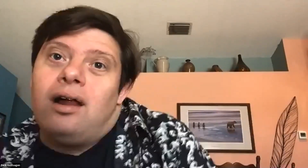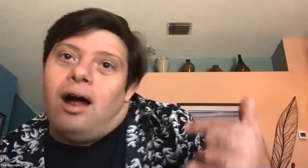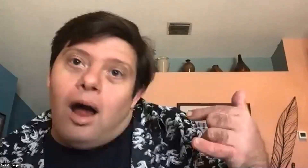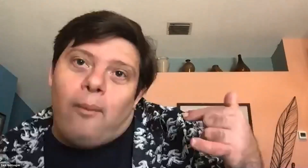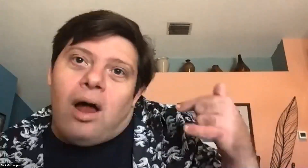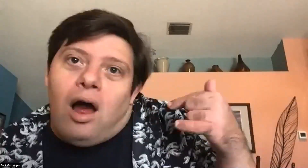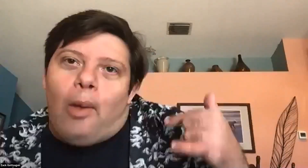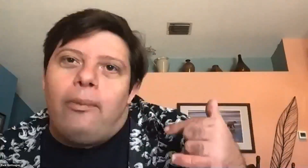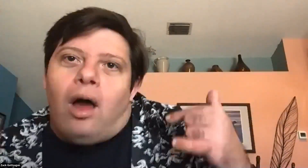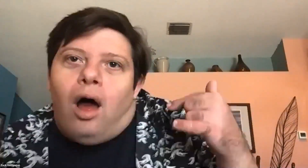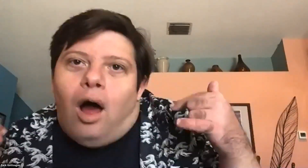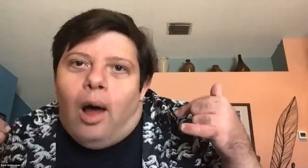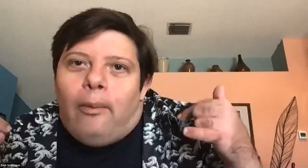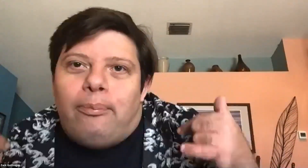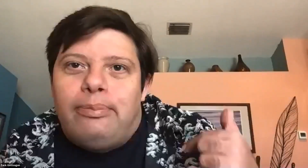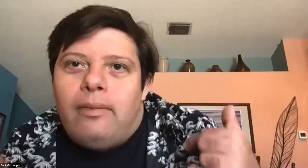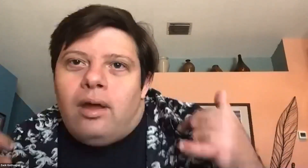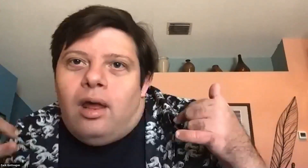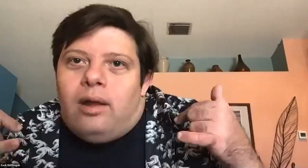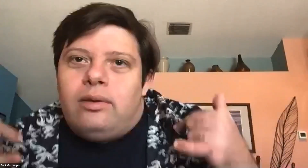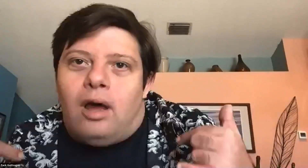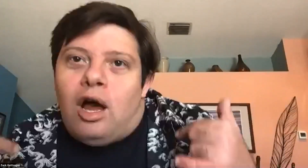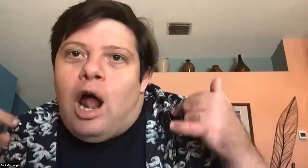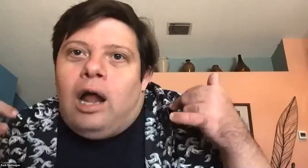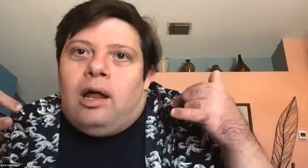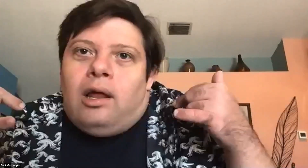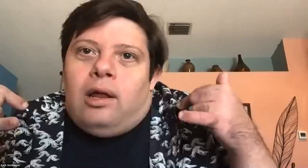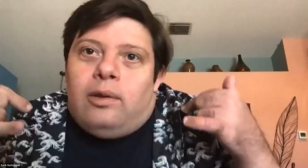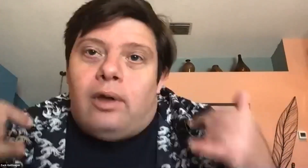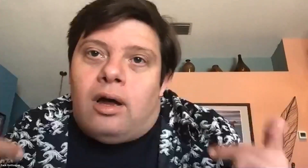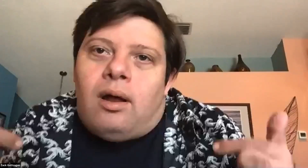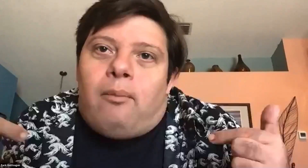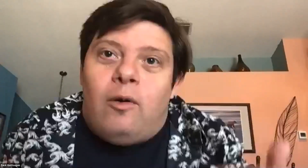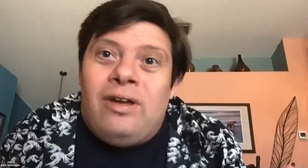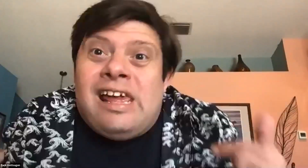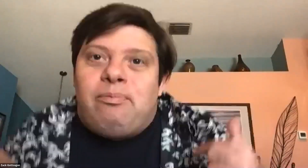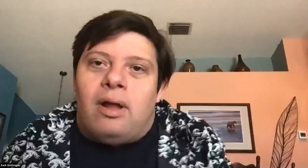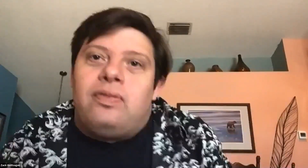making a movie? Okay. I would say